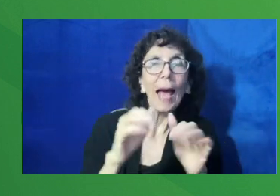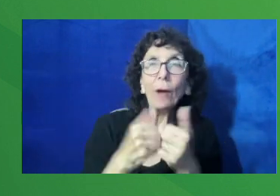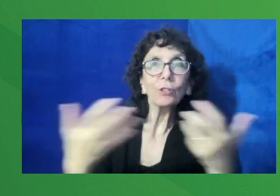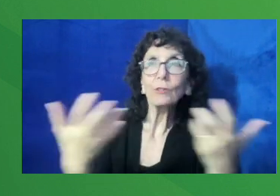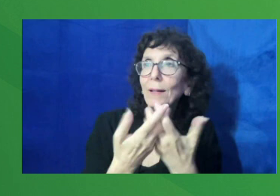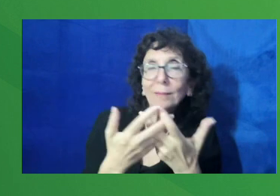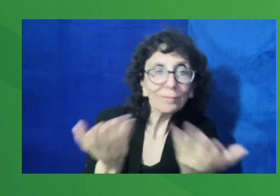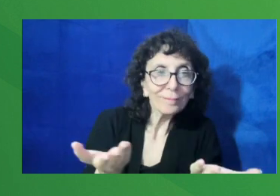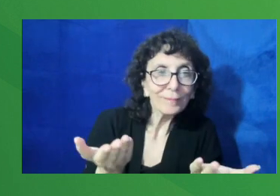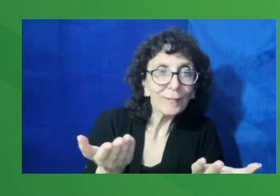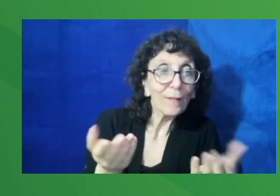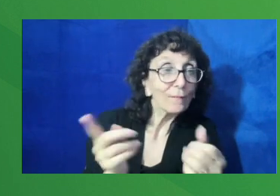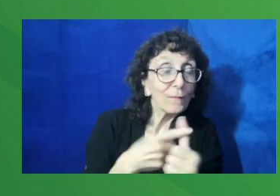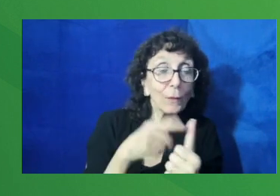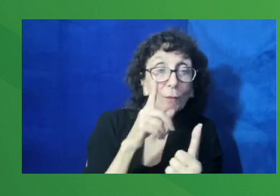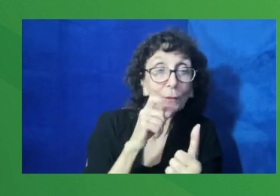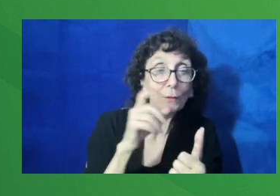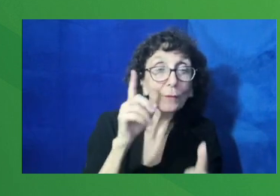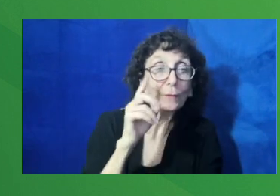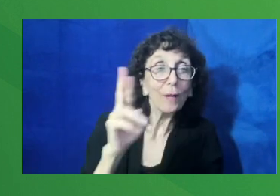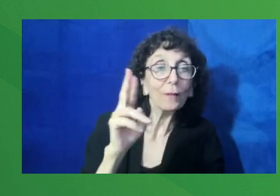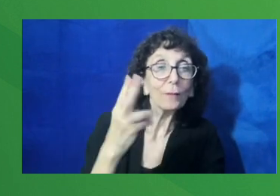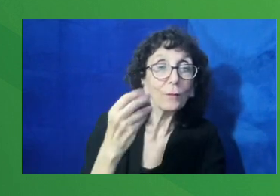with you, Dr Hollstein. MATTHEW HOLLSTEIN: